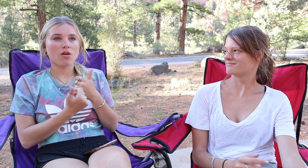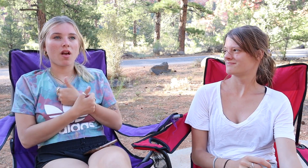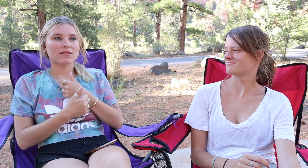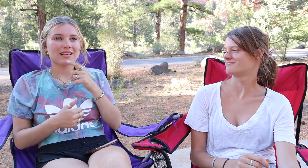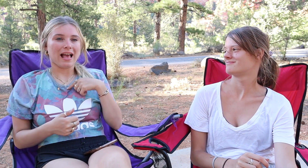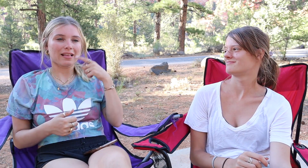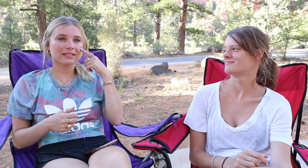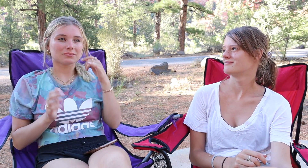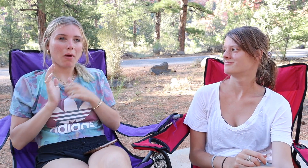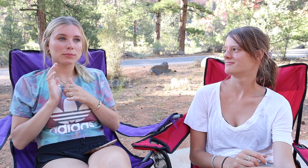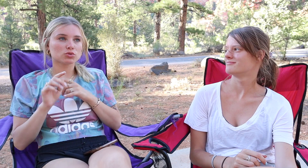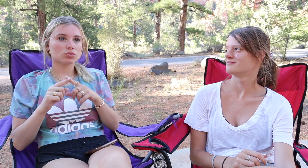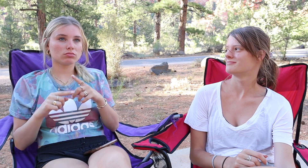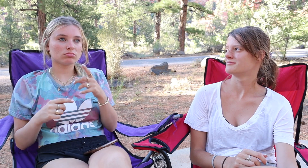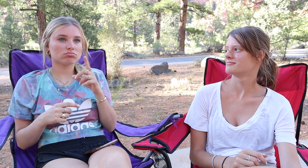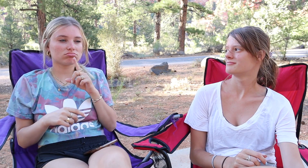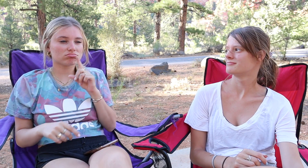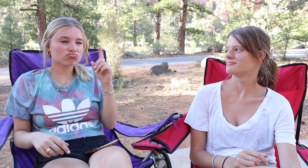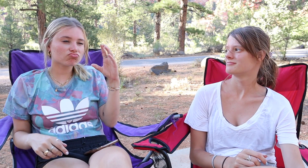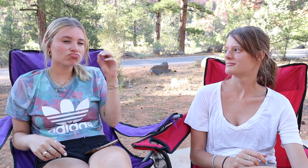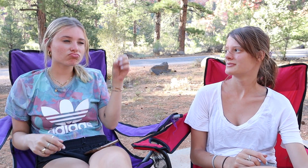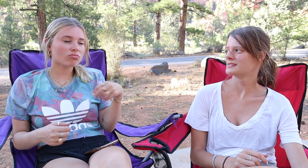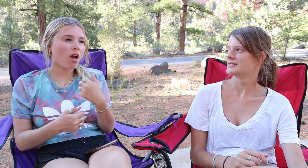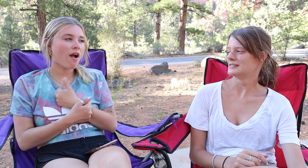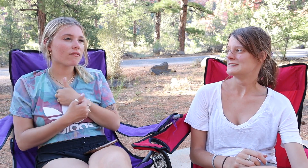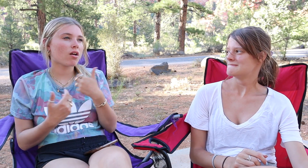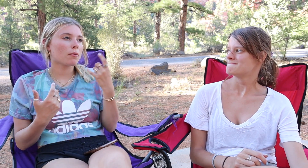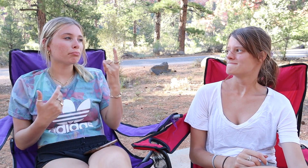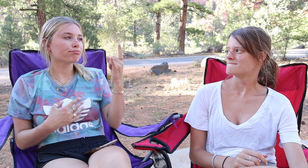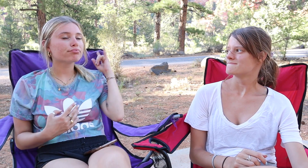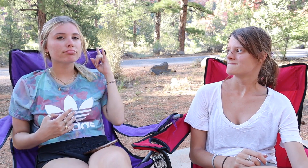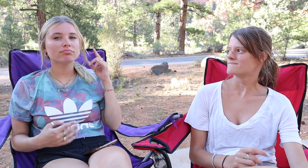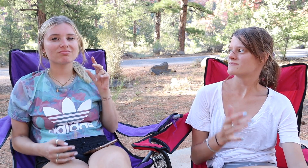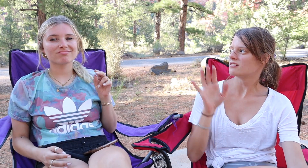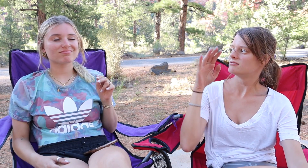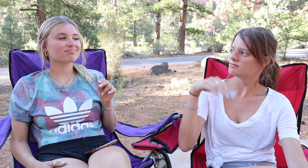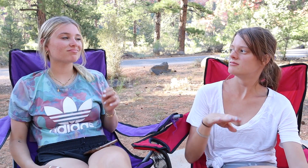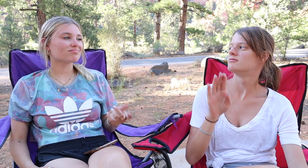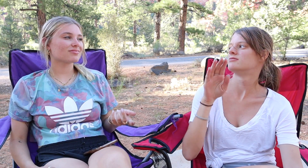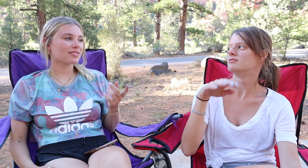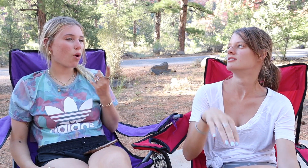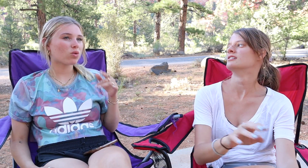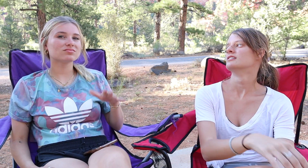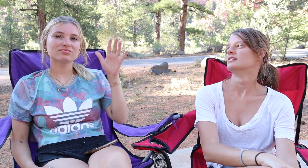I think it is impossible to have 100% love for yourself and you will be always learning how to K: it is like a roller coaster C: yeah